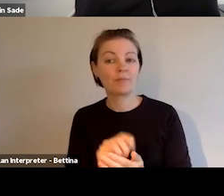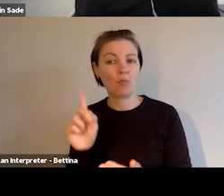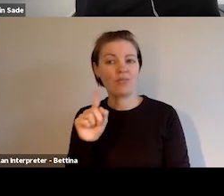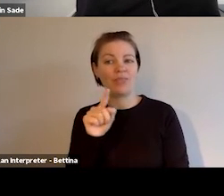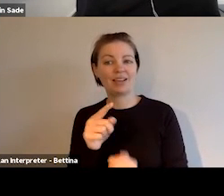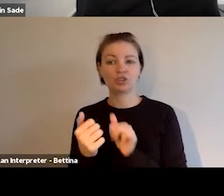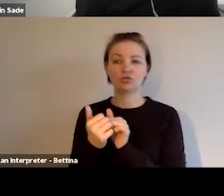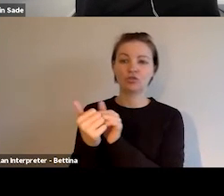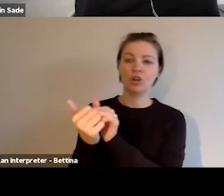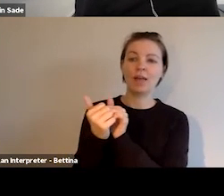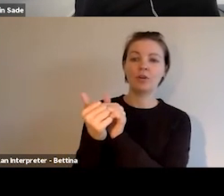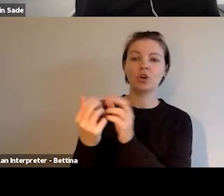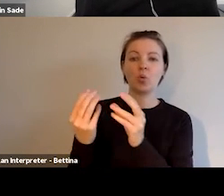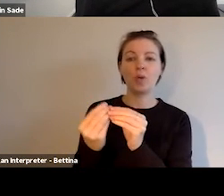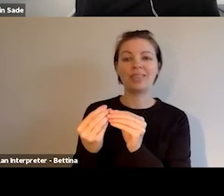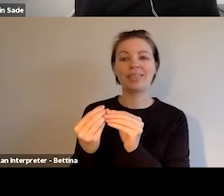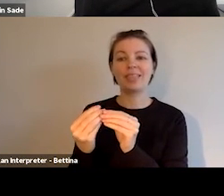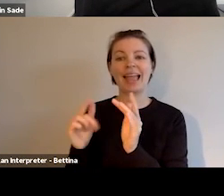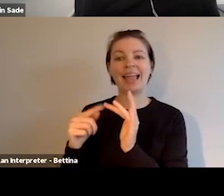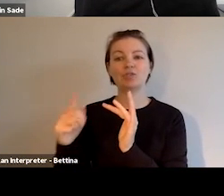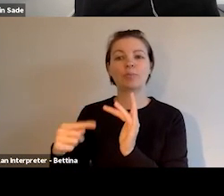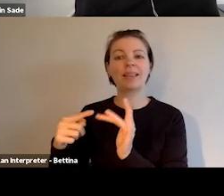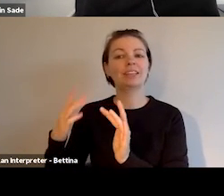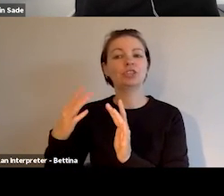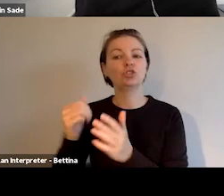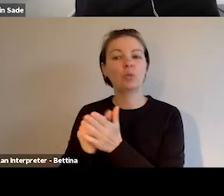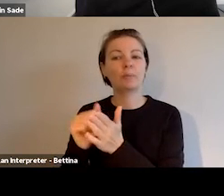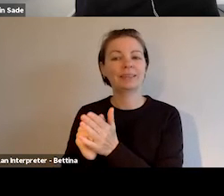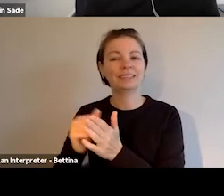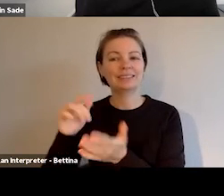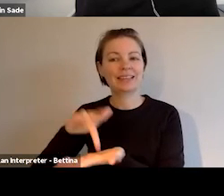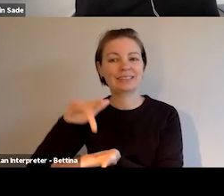They are industry partner. With students we are devising installations that would promote